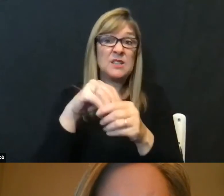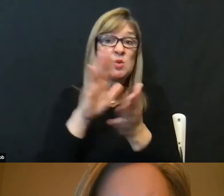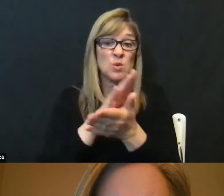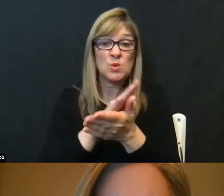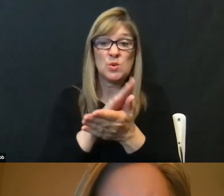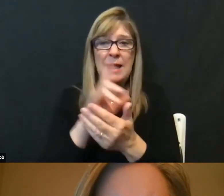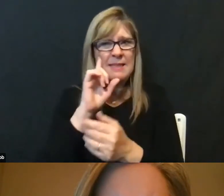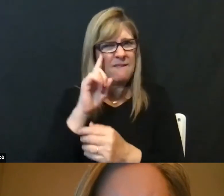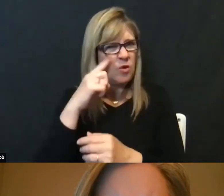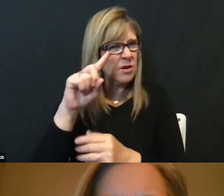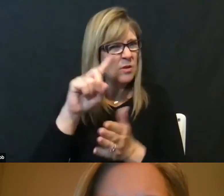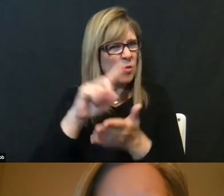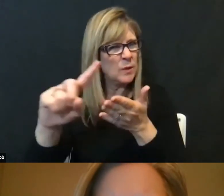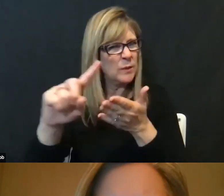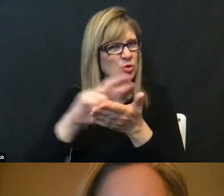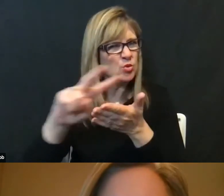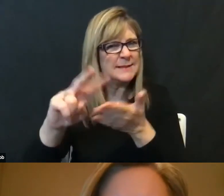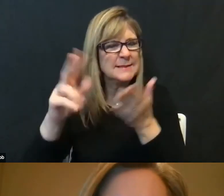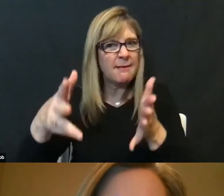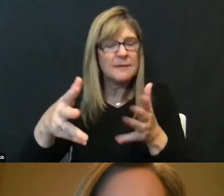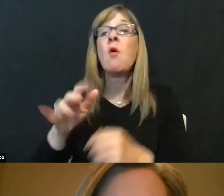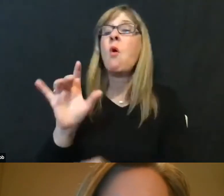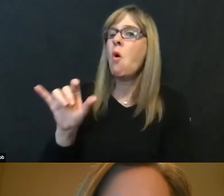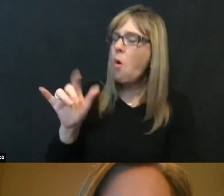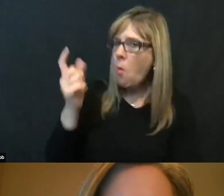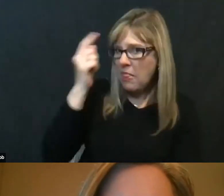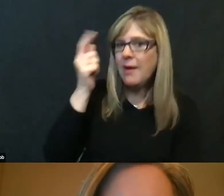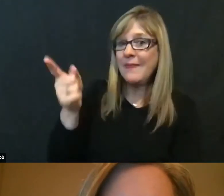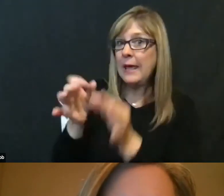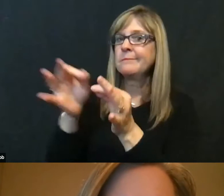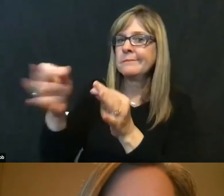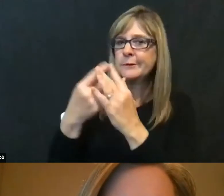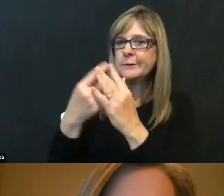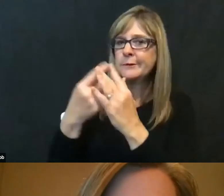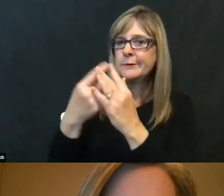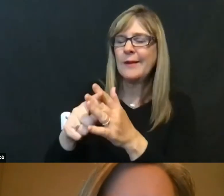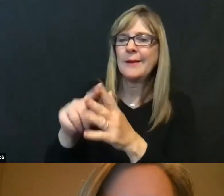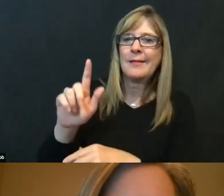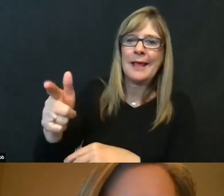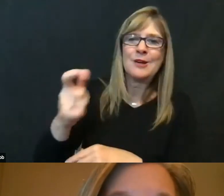for like another week or two. Okay, that's what I thought. They started later as well so Fort Worth is still in session